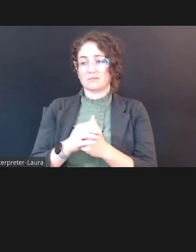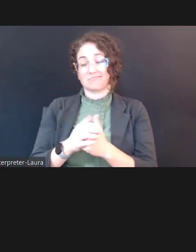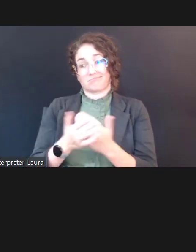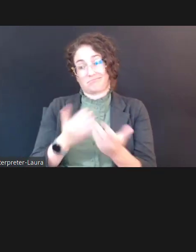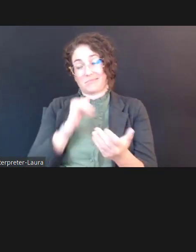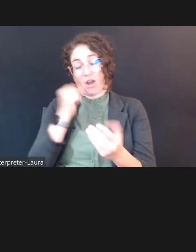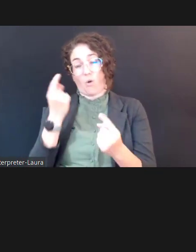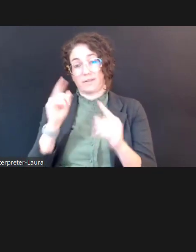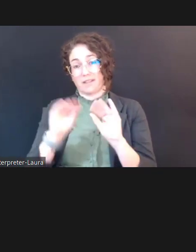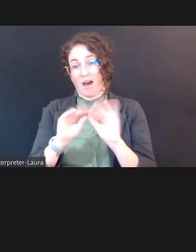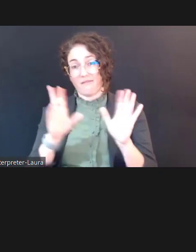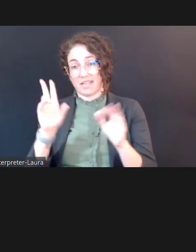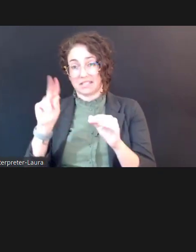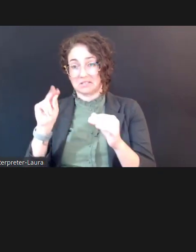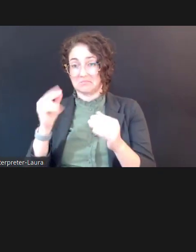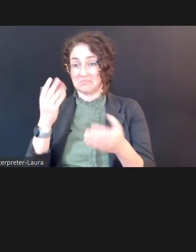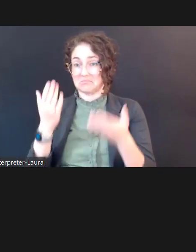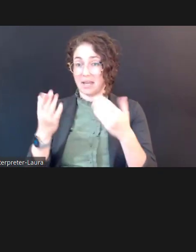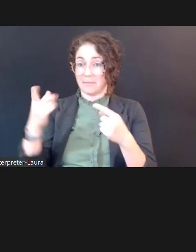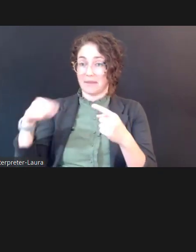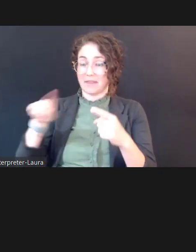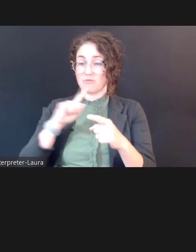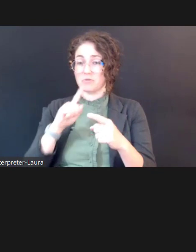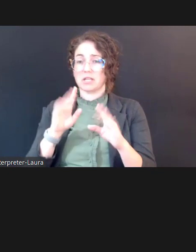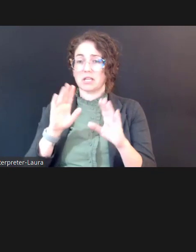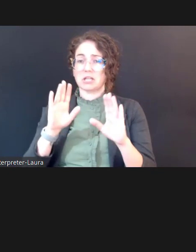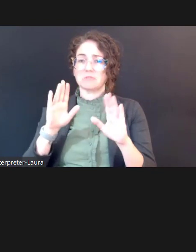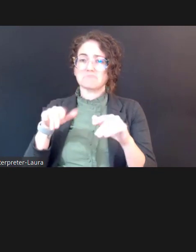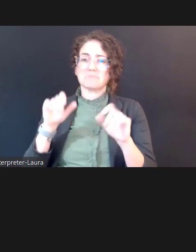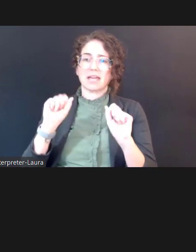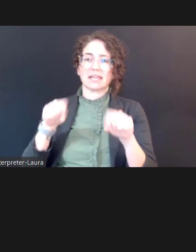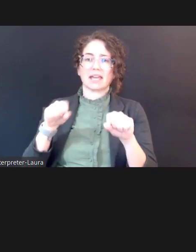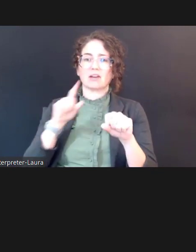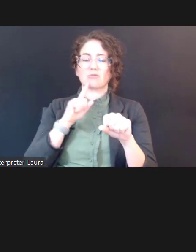They might accommodate for it to a point that we're not picking up on it.